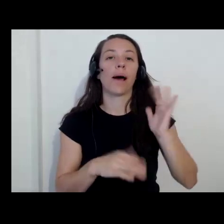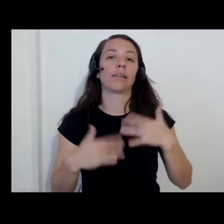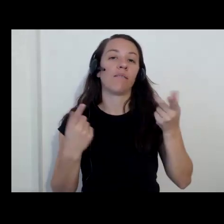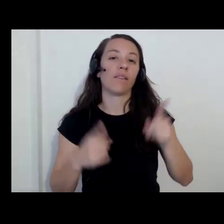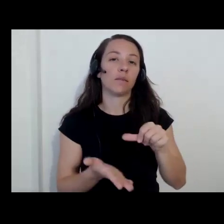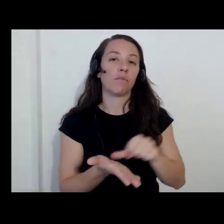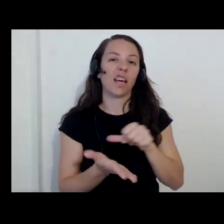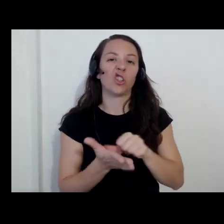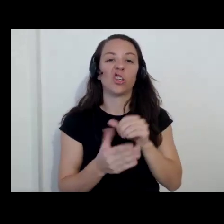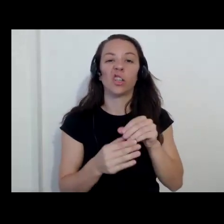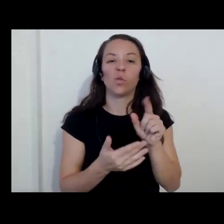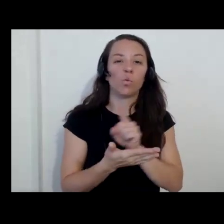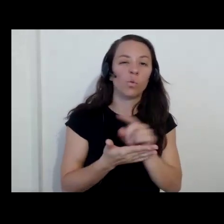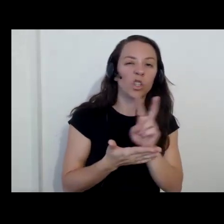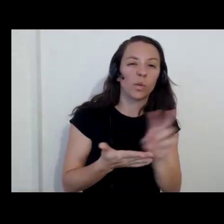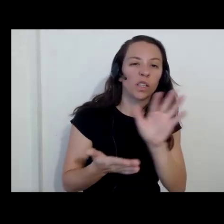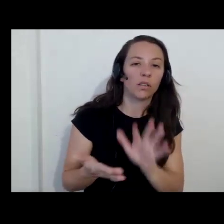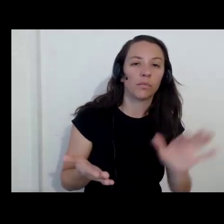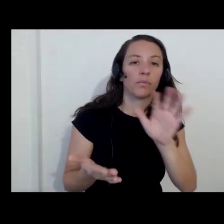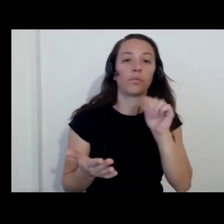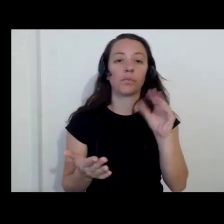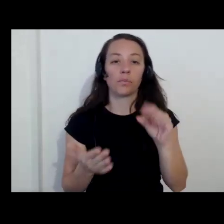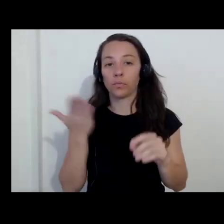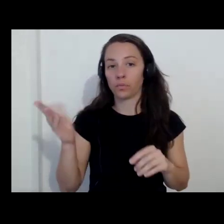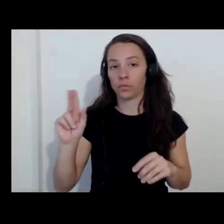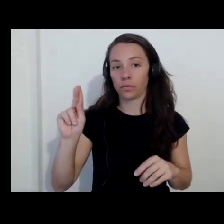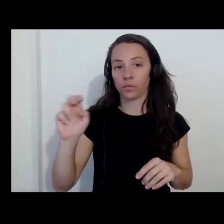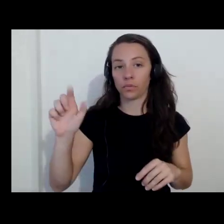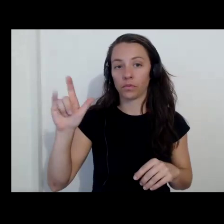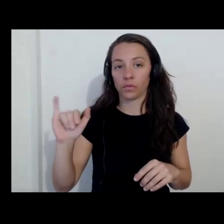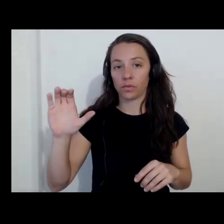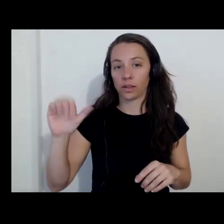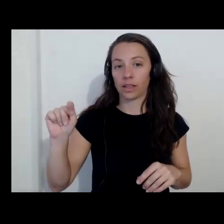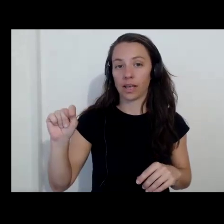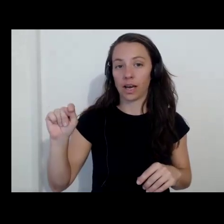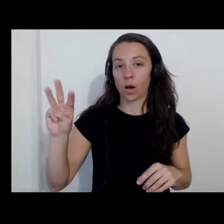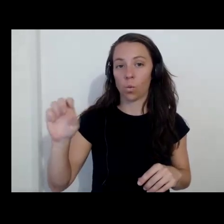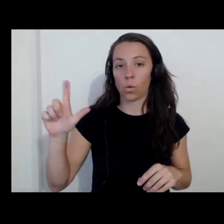And with that I'm happy to introduce you to Keely Cat Wells, founder and CEO of Making Space for today's webinar,